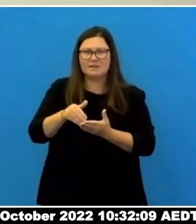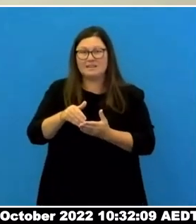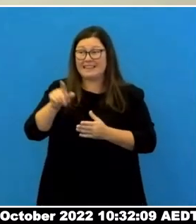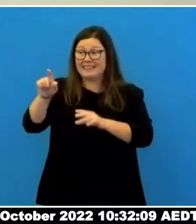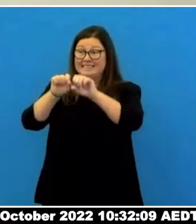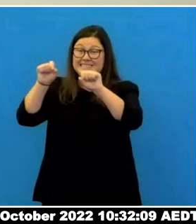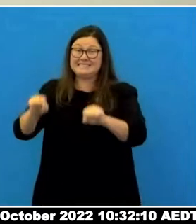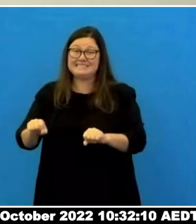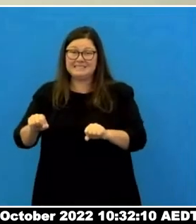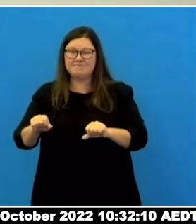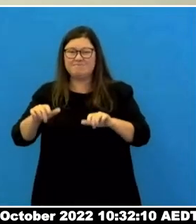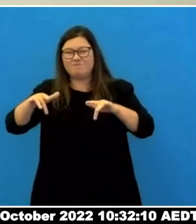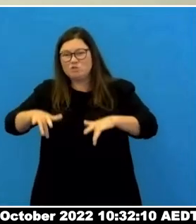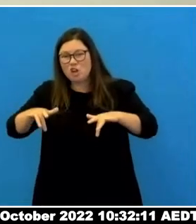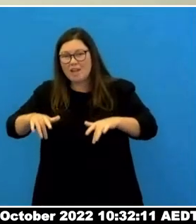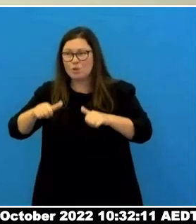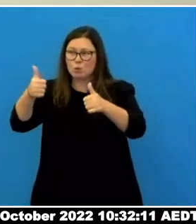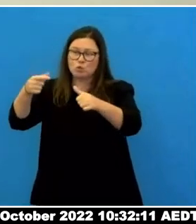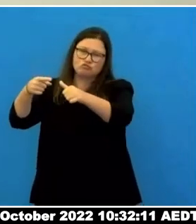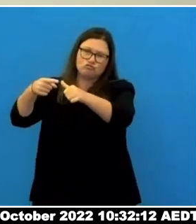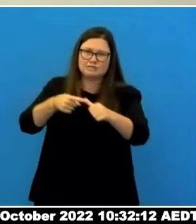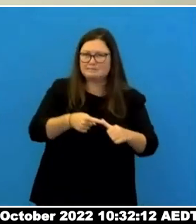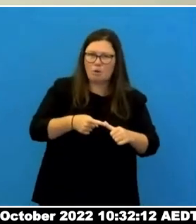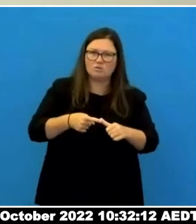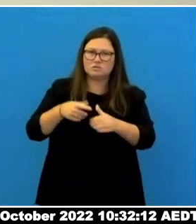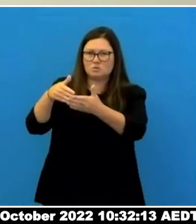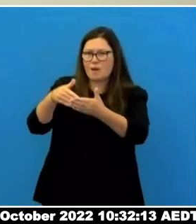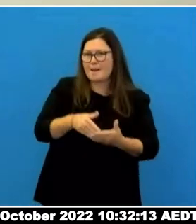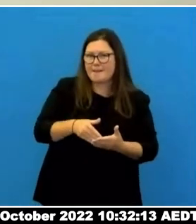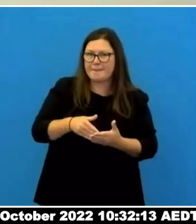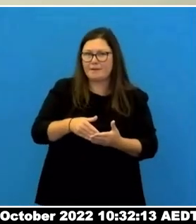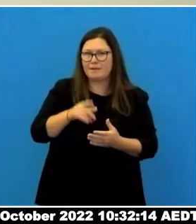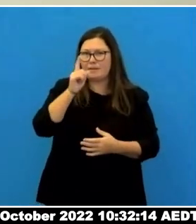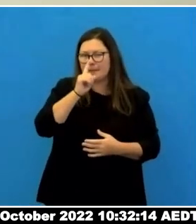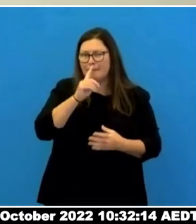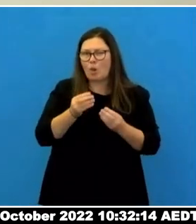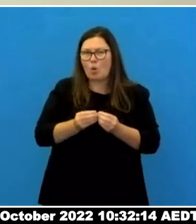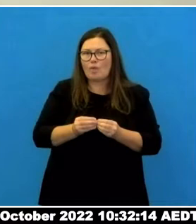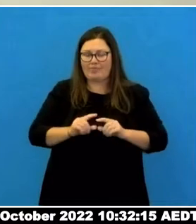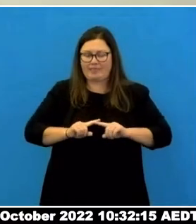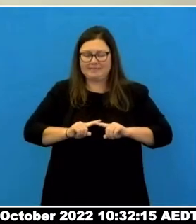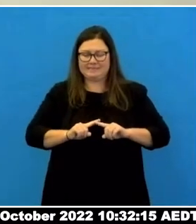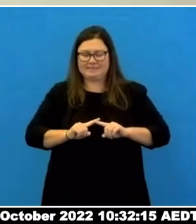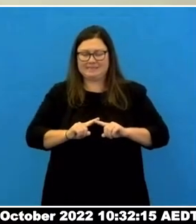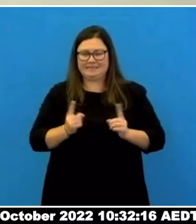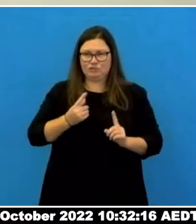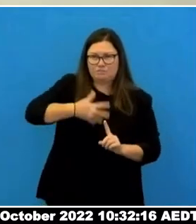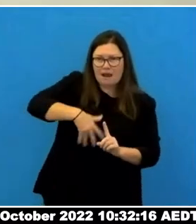to provide and cater for the specific needs of people with different and needs and different background or wants.